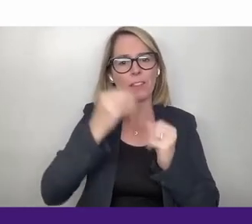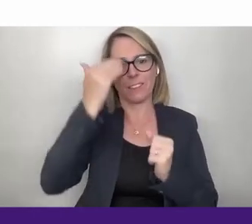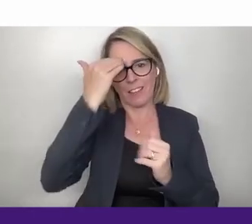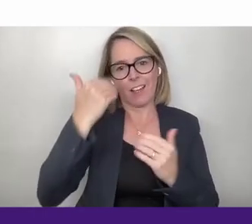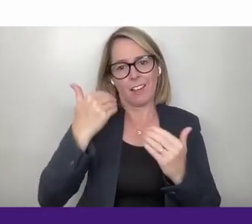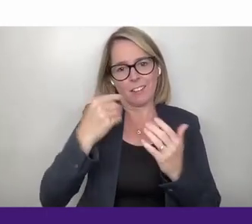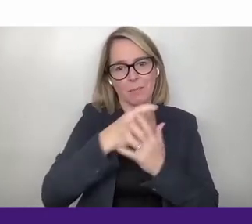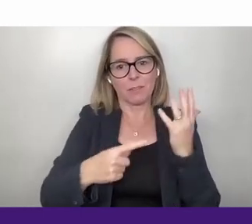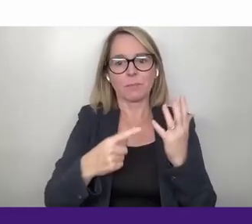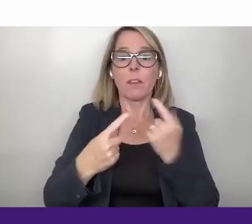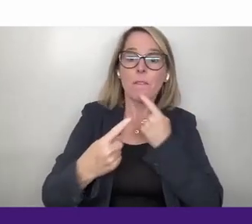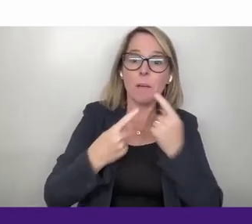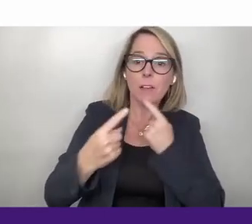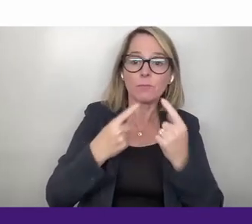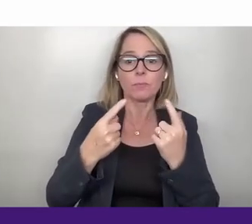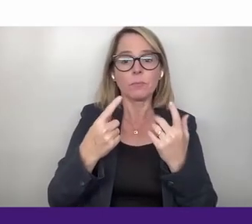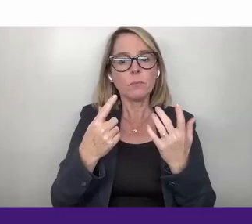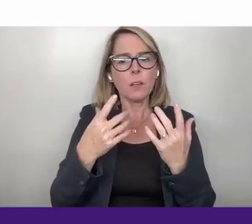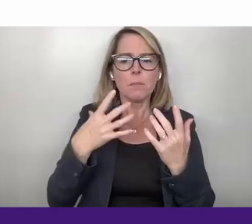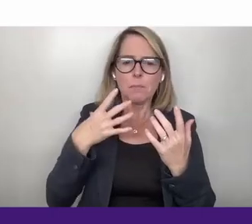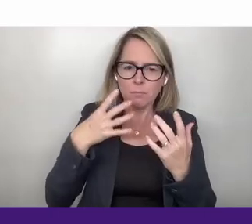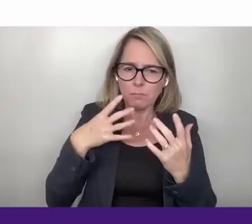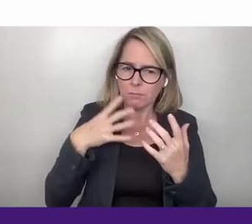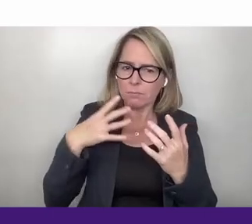A quick reminder about our person-centred care resource hub, where you can find all